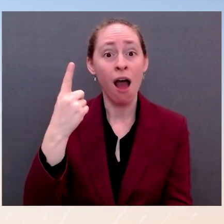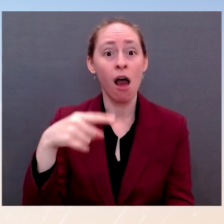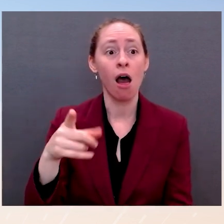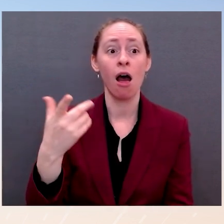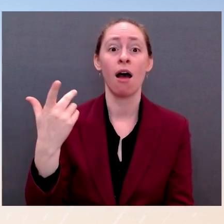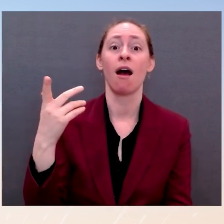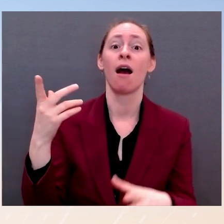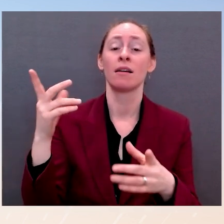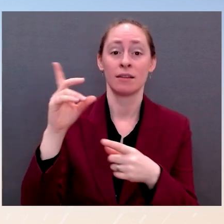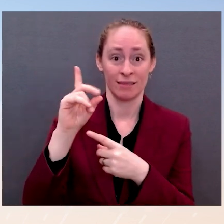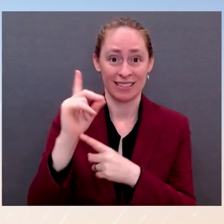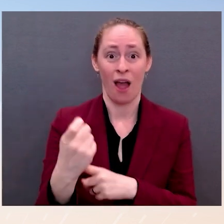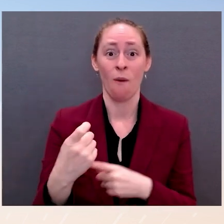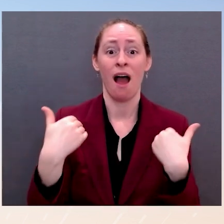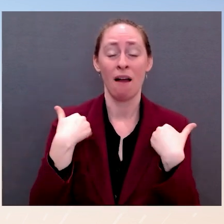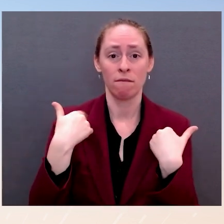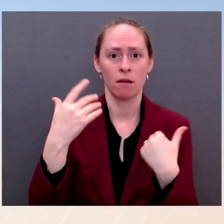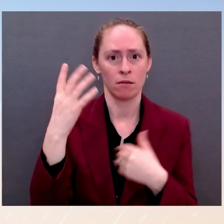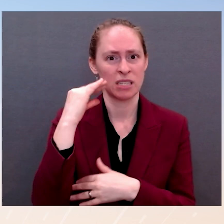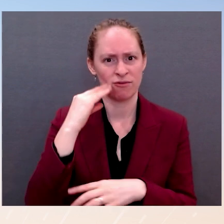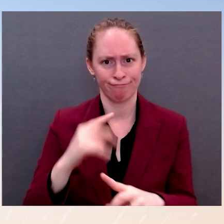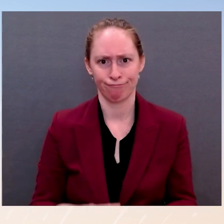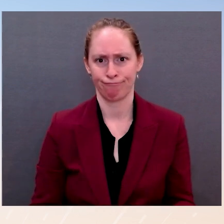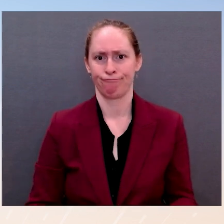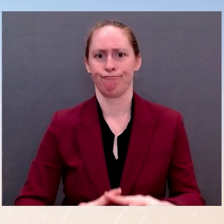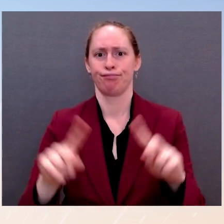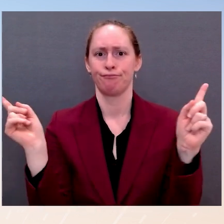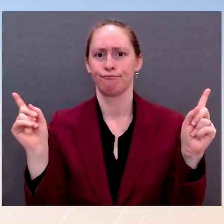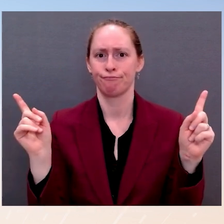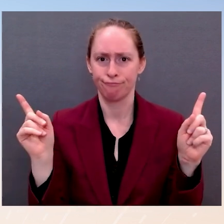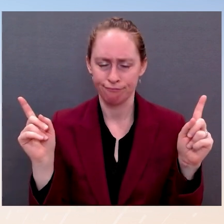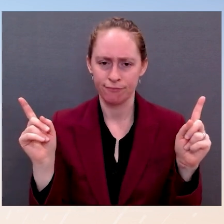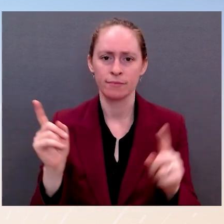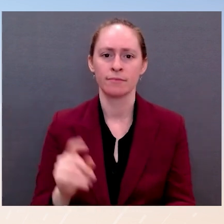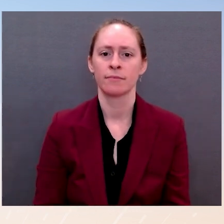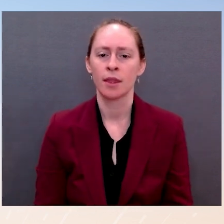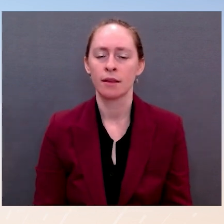So even as we see improvements in cancer incidence and mortality rates over time,